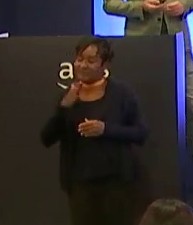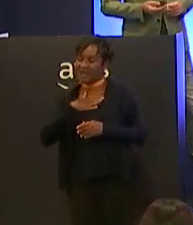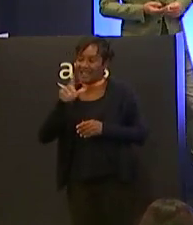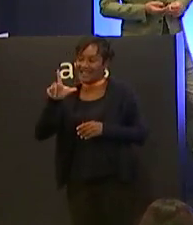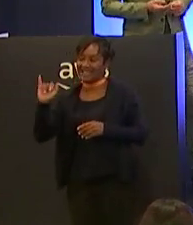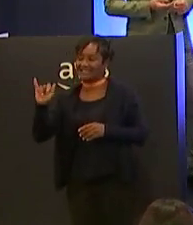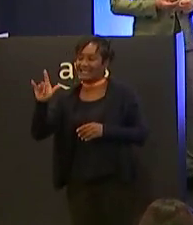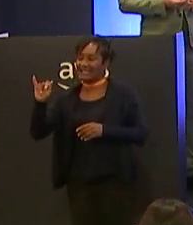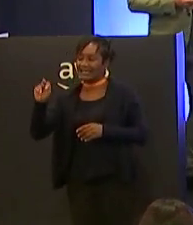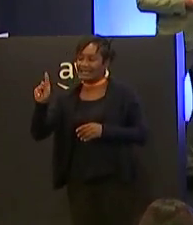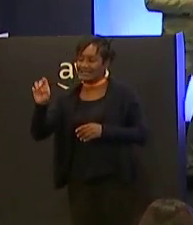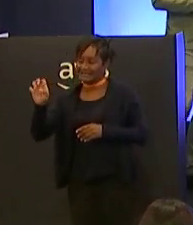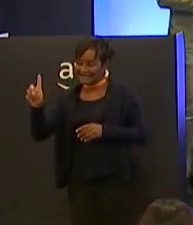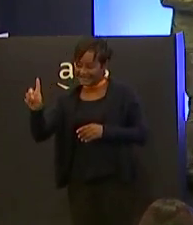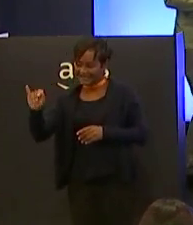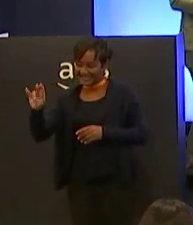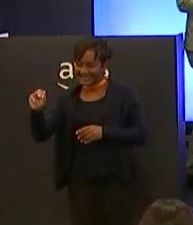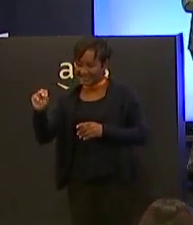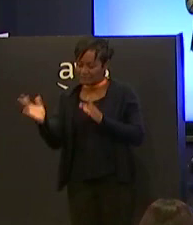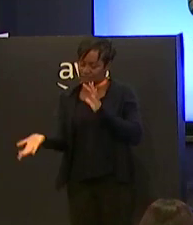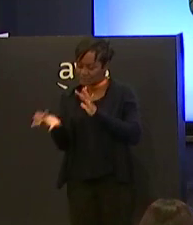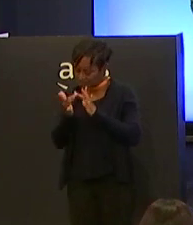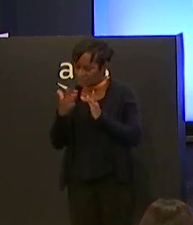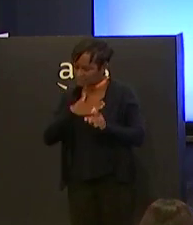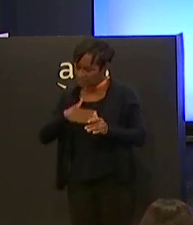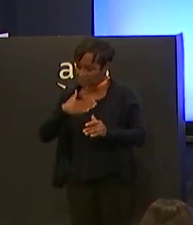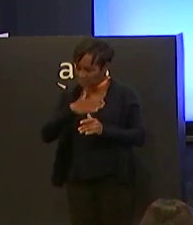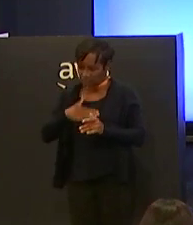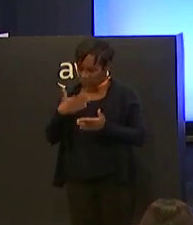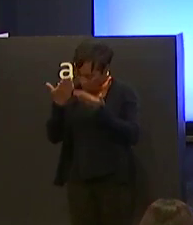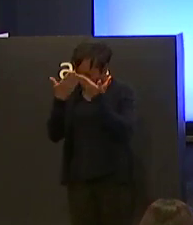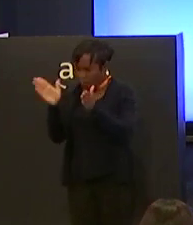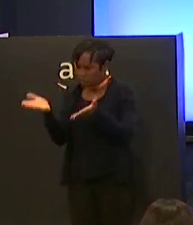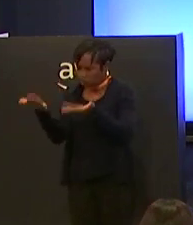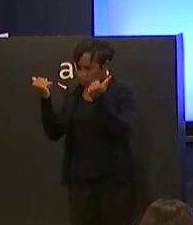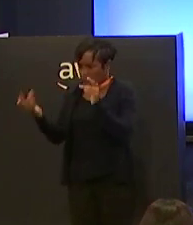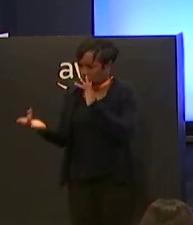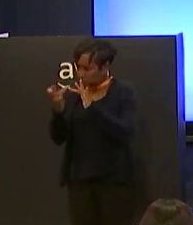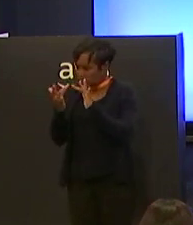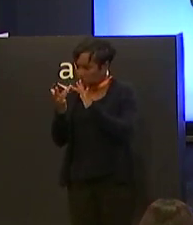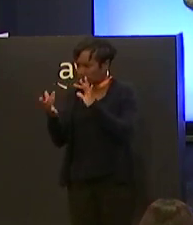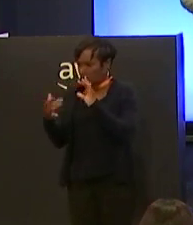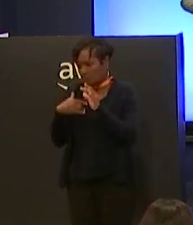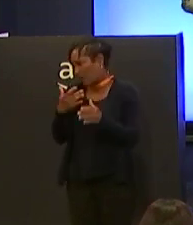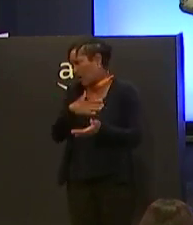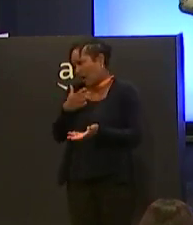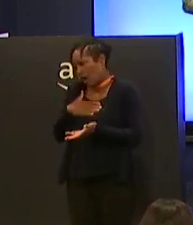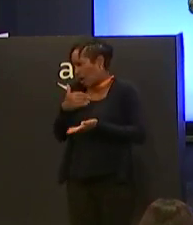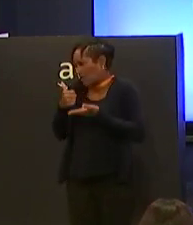as well, and please feel free to contact me on LinkedIn. I'd be happy to help you out.